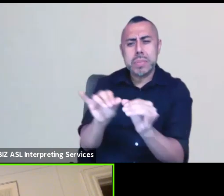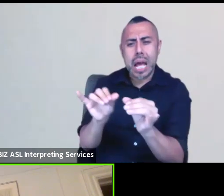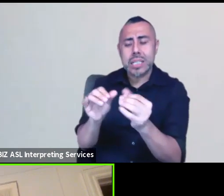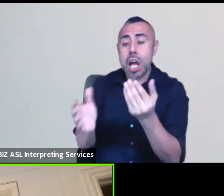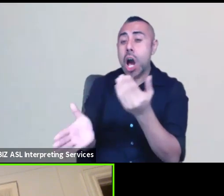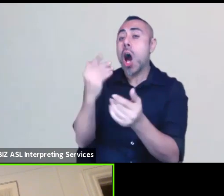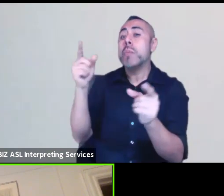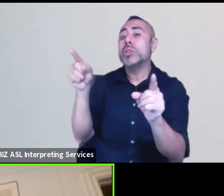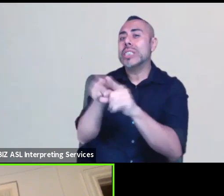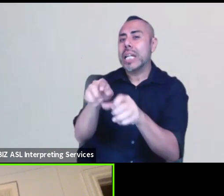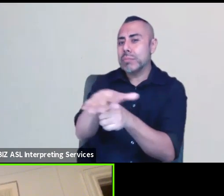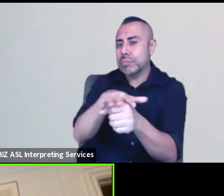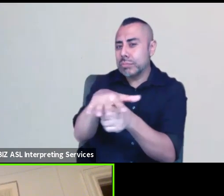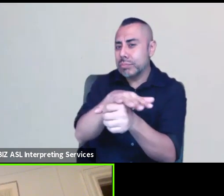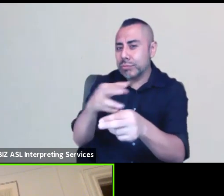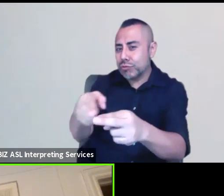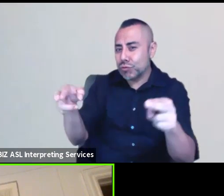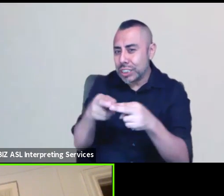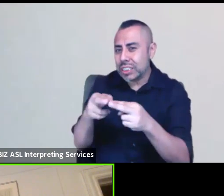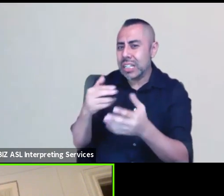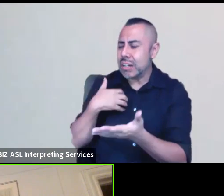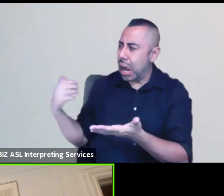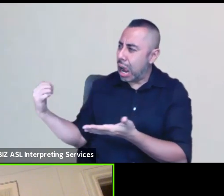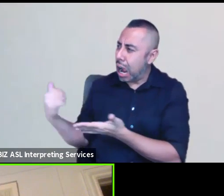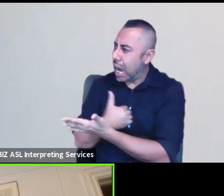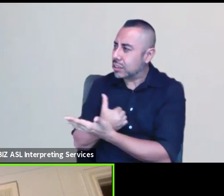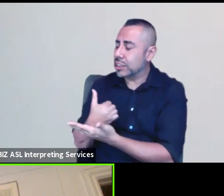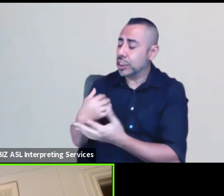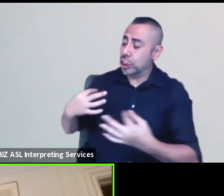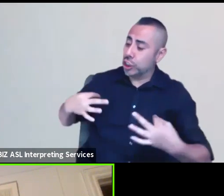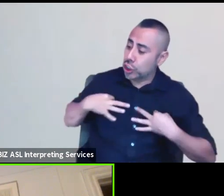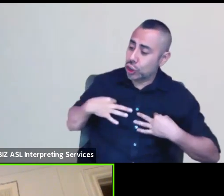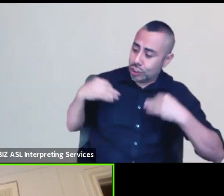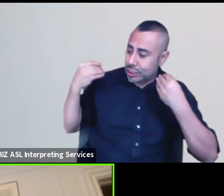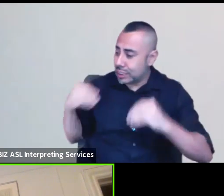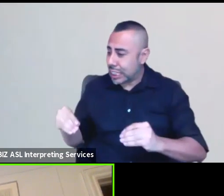and how much did you make from concert and T-shirt sales? You wanna keep a record of all of that